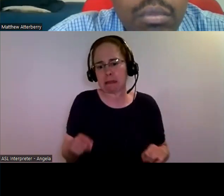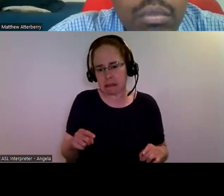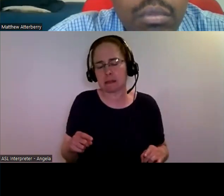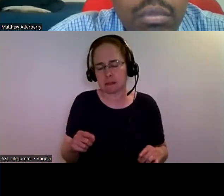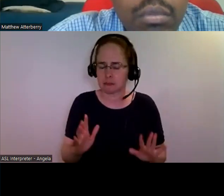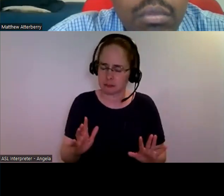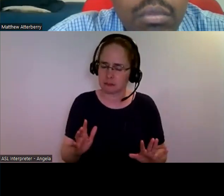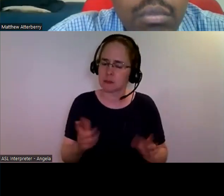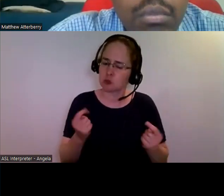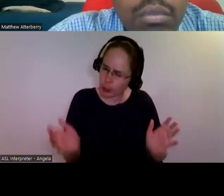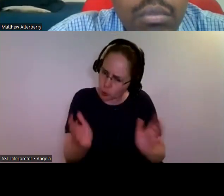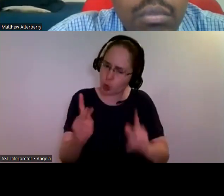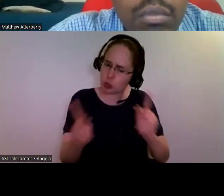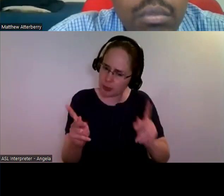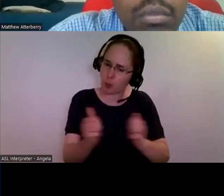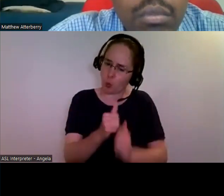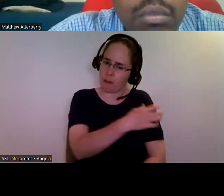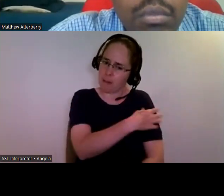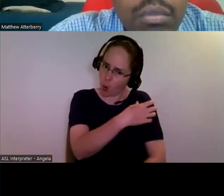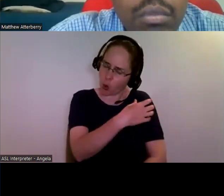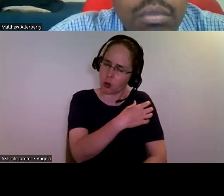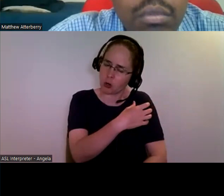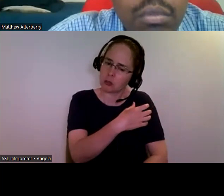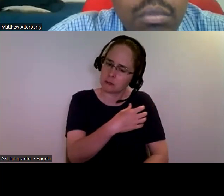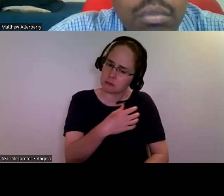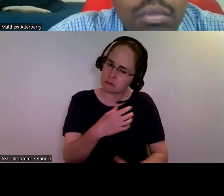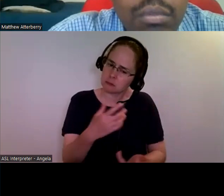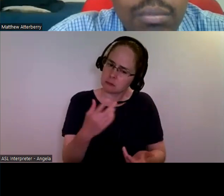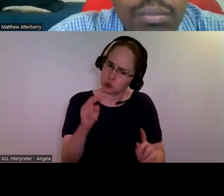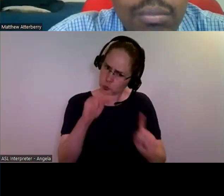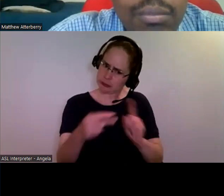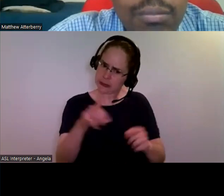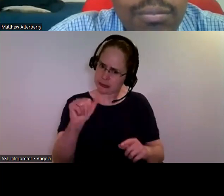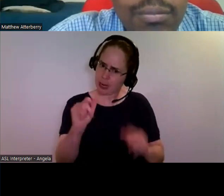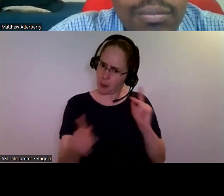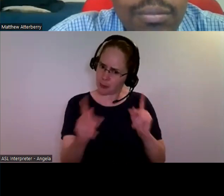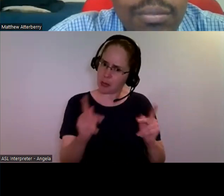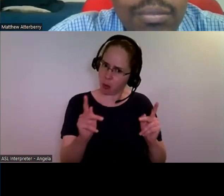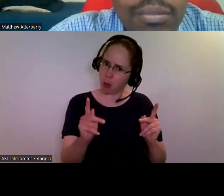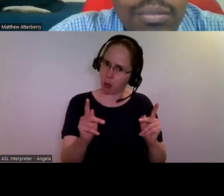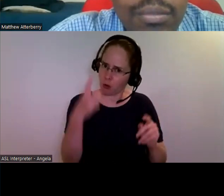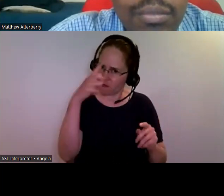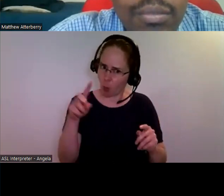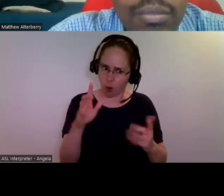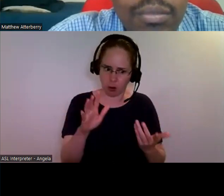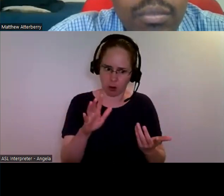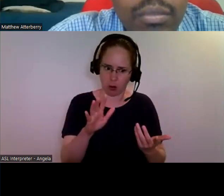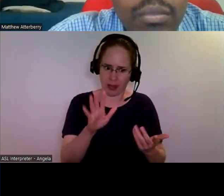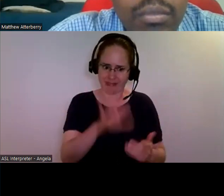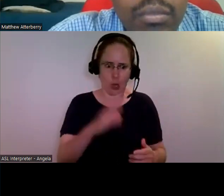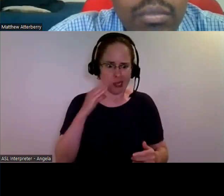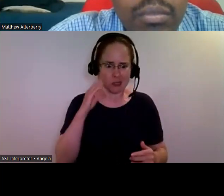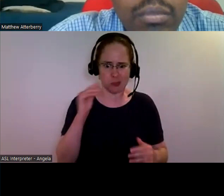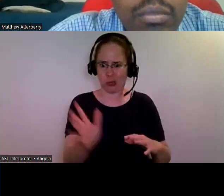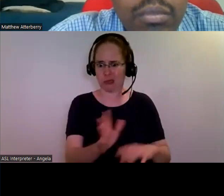people in power to see disabled people for the wide expanse of experiences that we are and